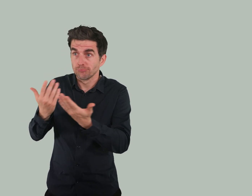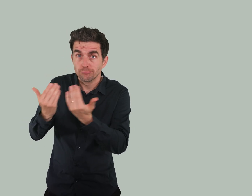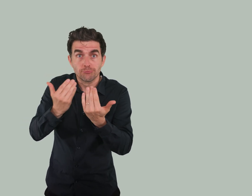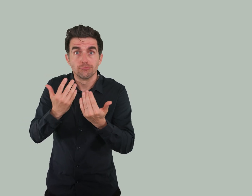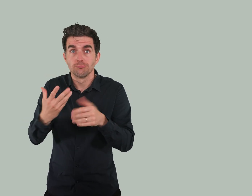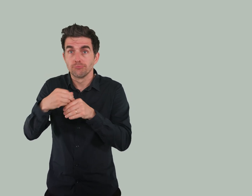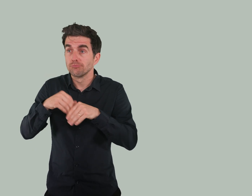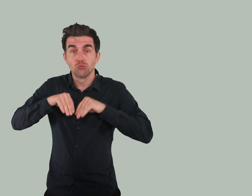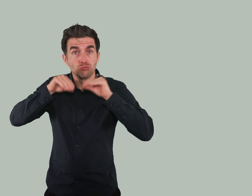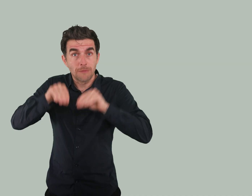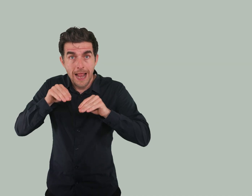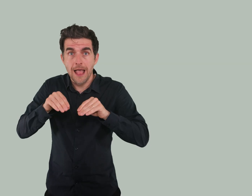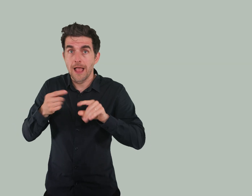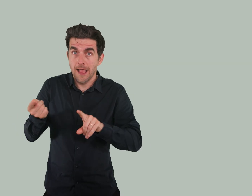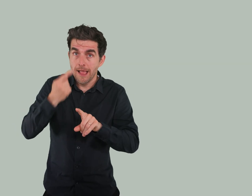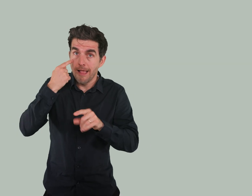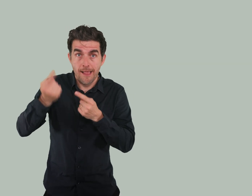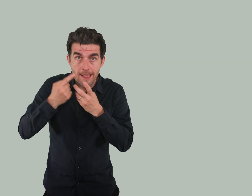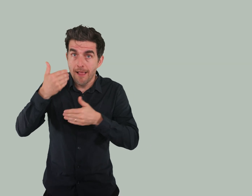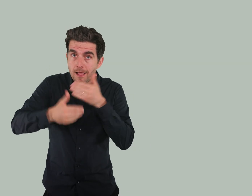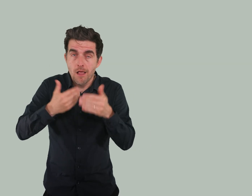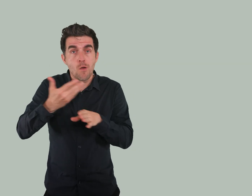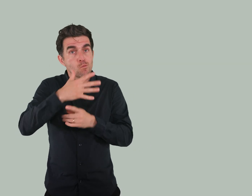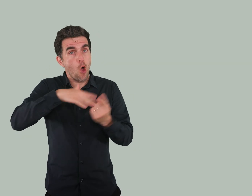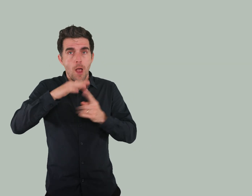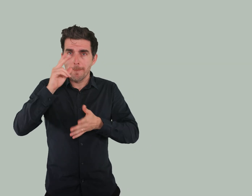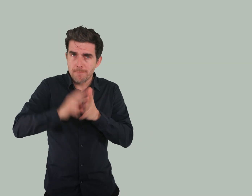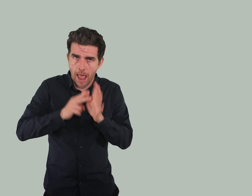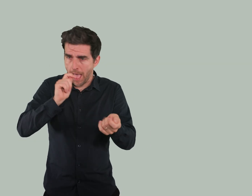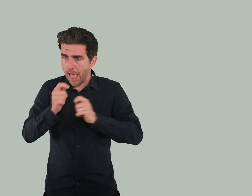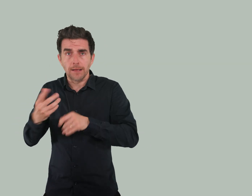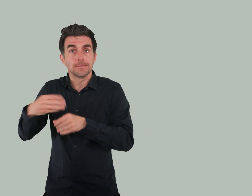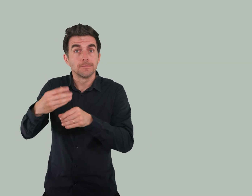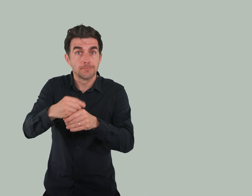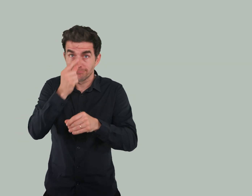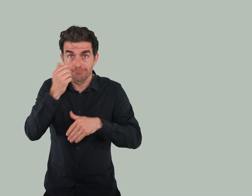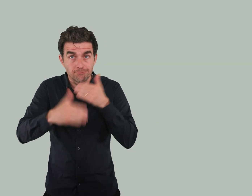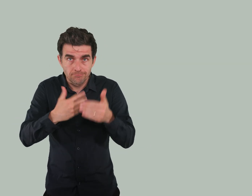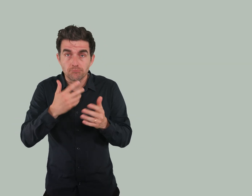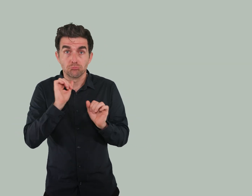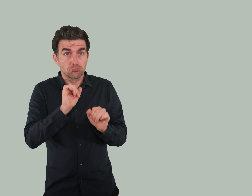training commitments and workforce planning.